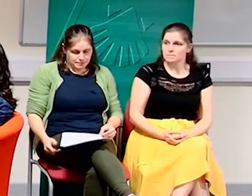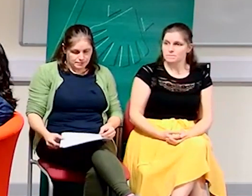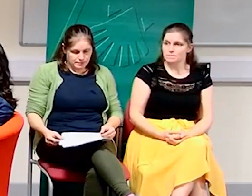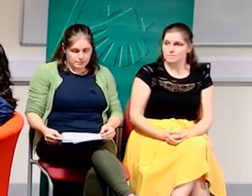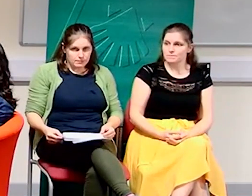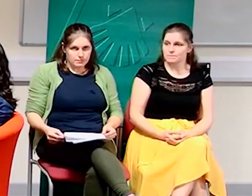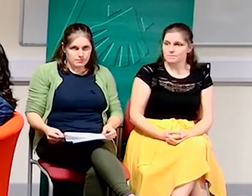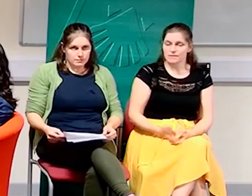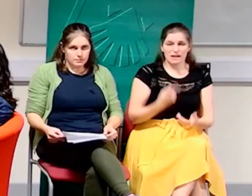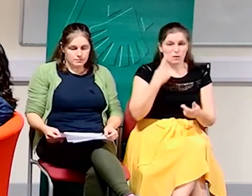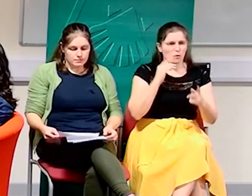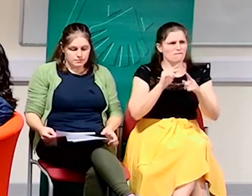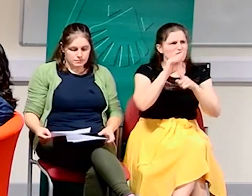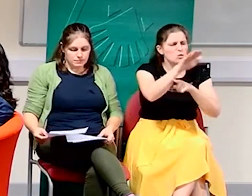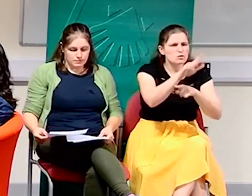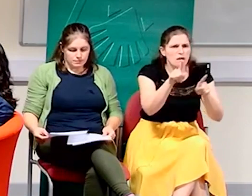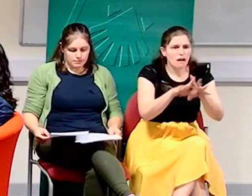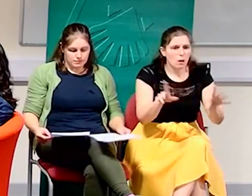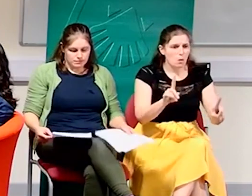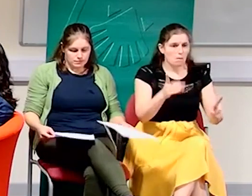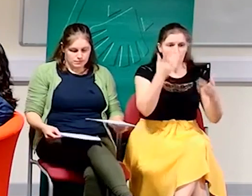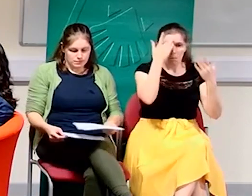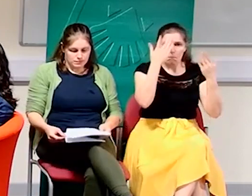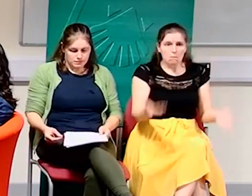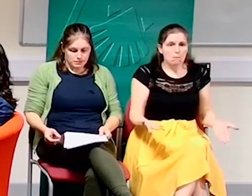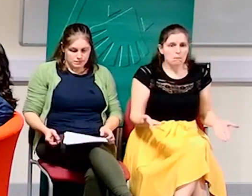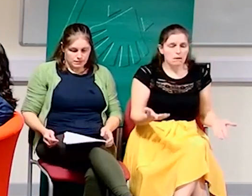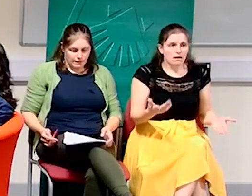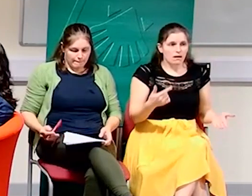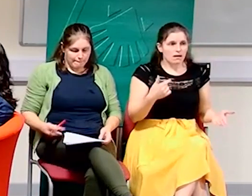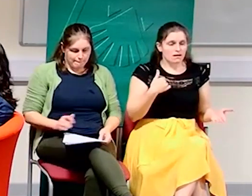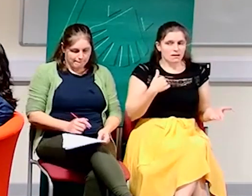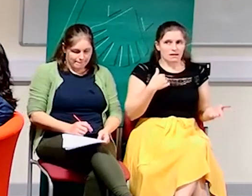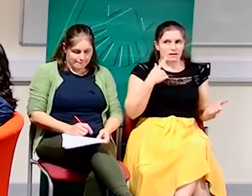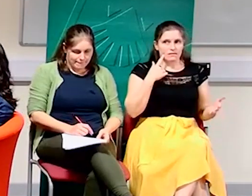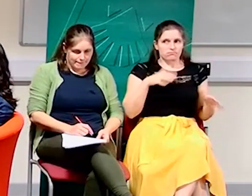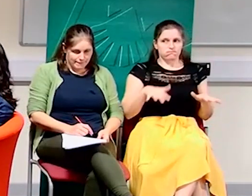what the future was going to bring I didn't know what was out there at all um so what I wanted to